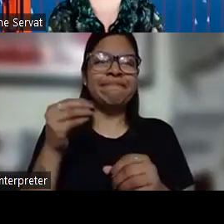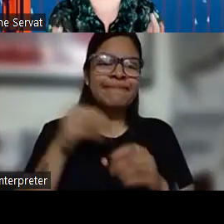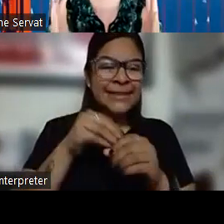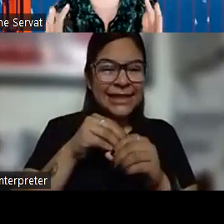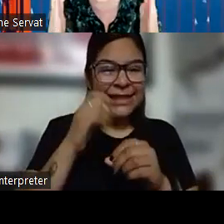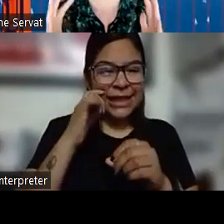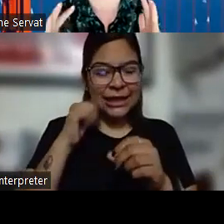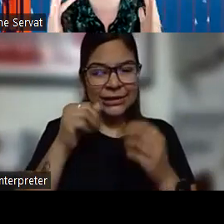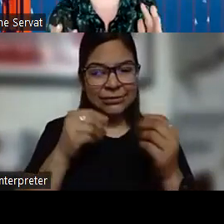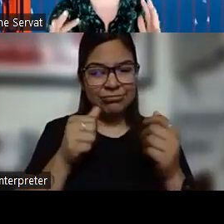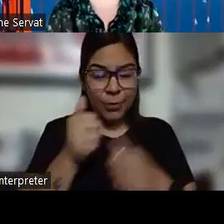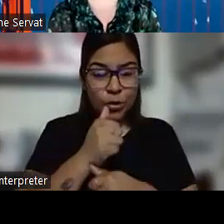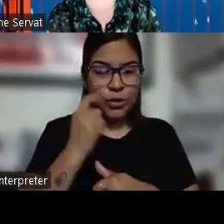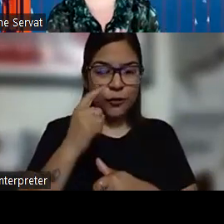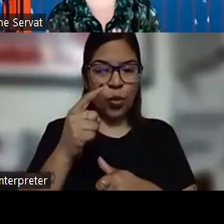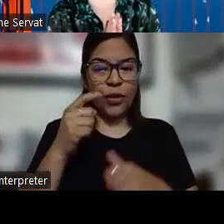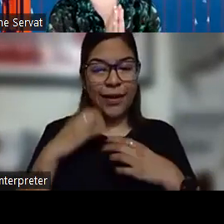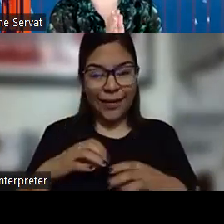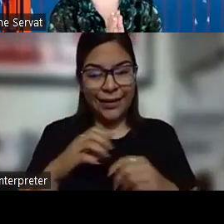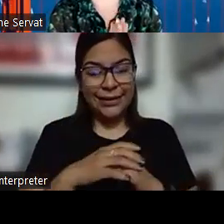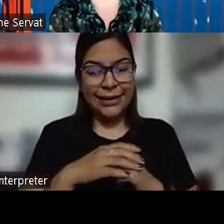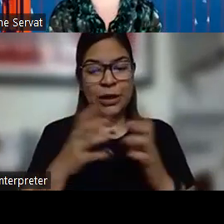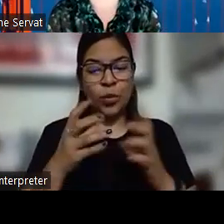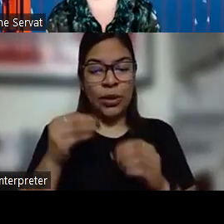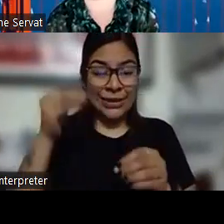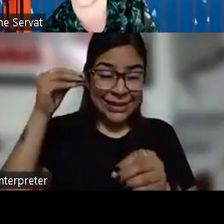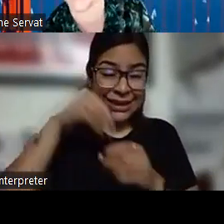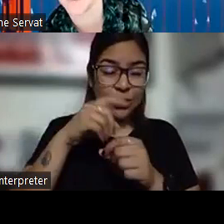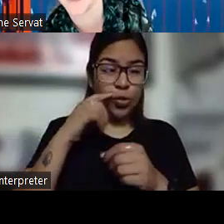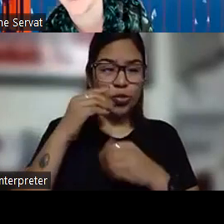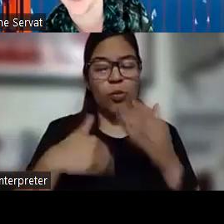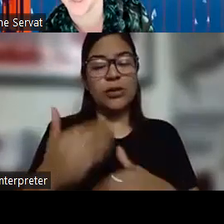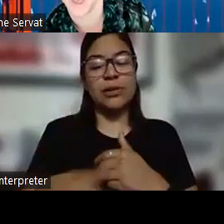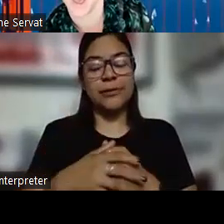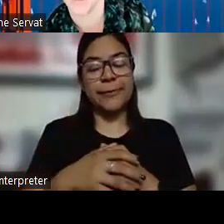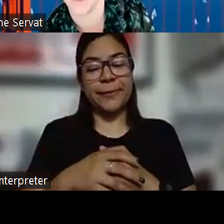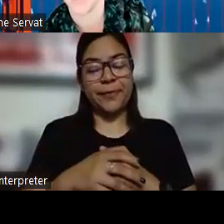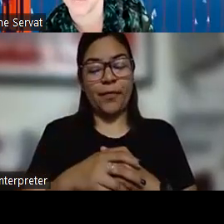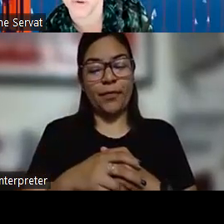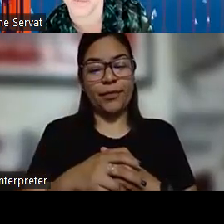of kind of a consumer-driven approach to to accessing Services um and then four would be